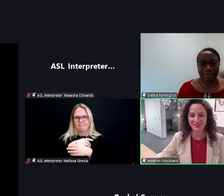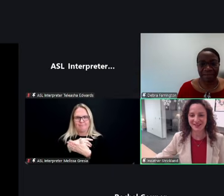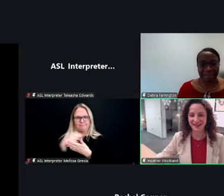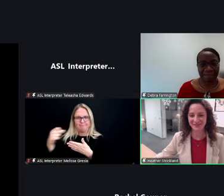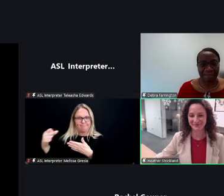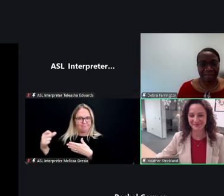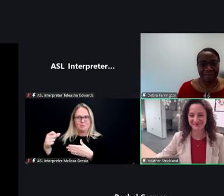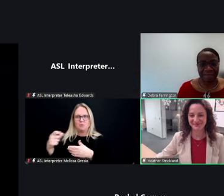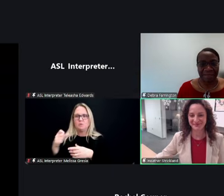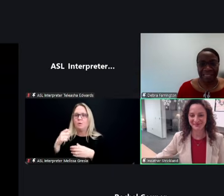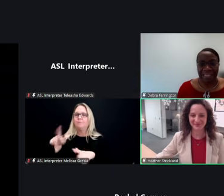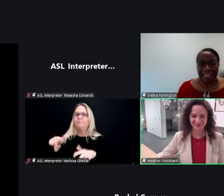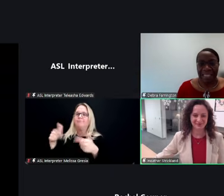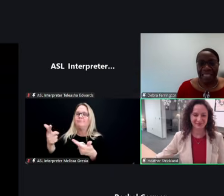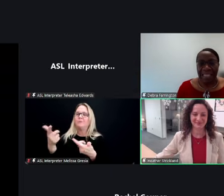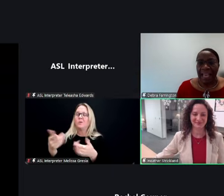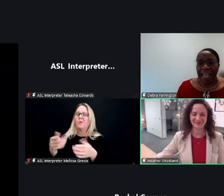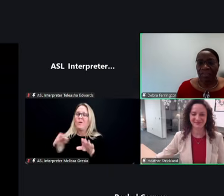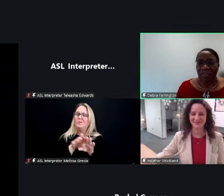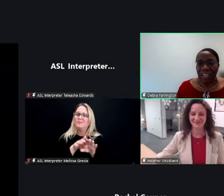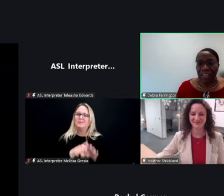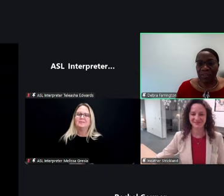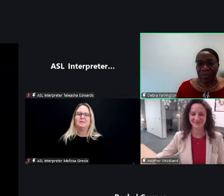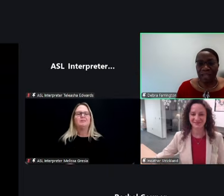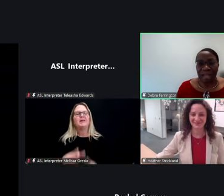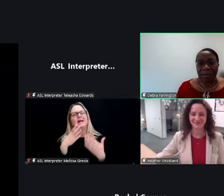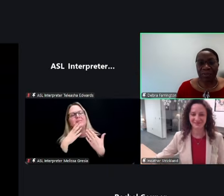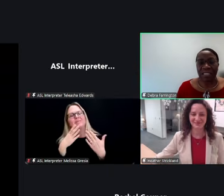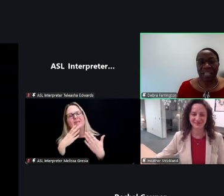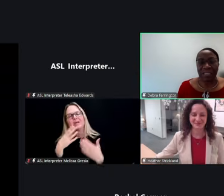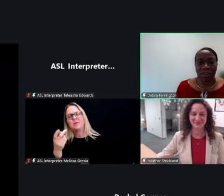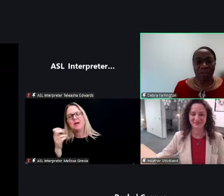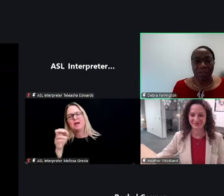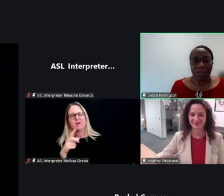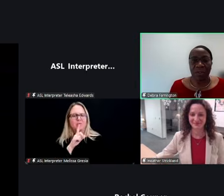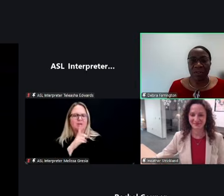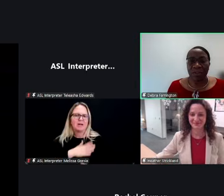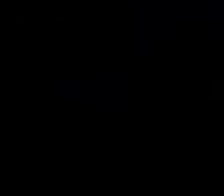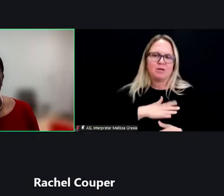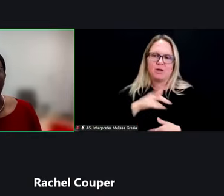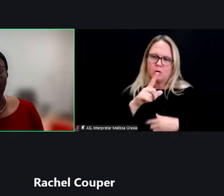close us out. Heather, thank you. I appreciate you're going through all those questions,